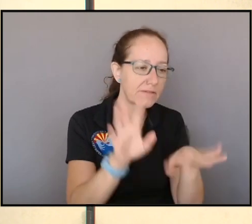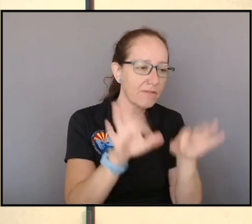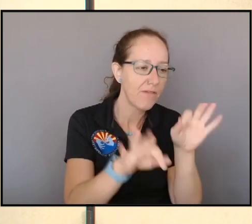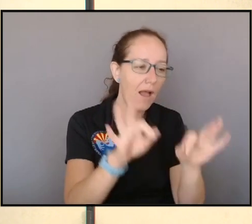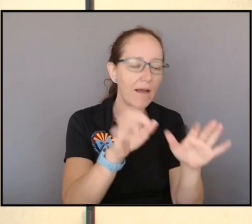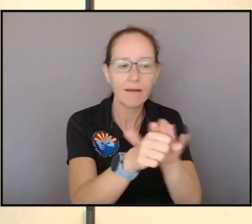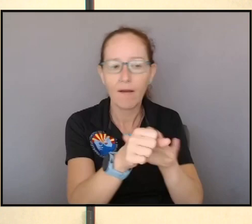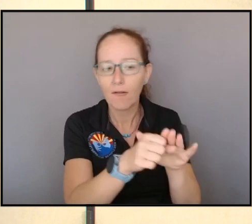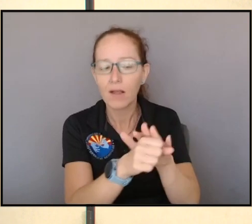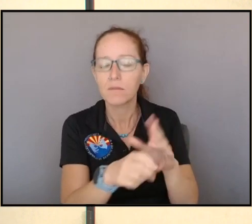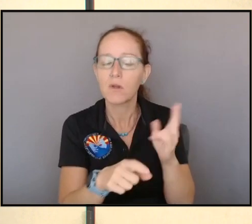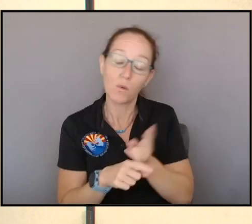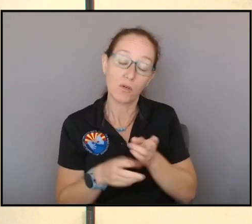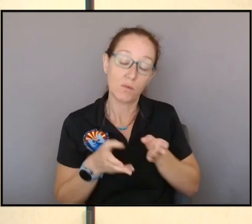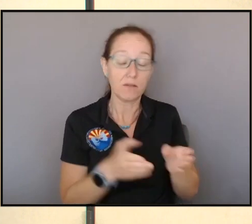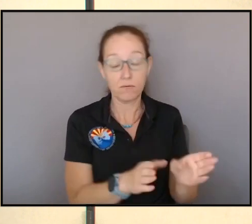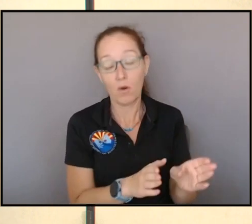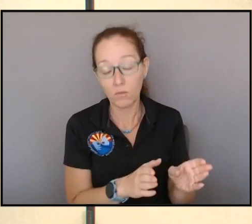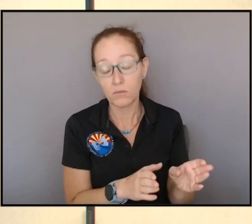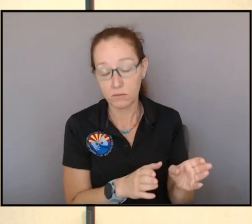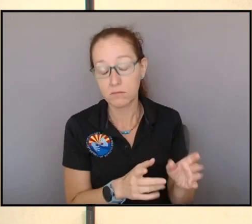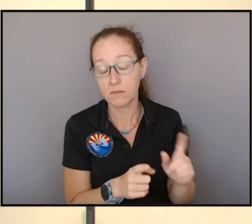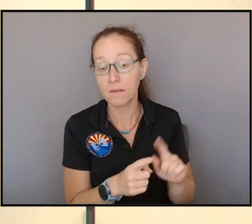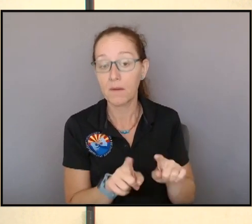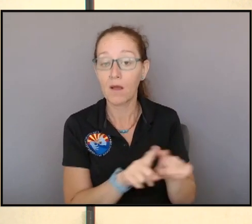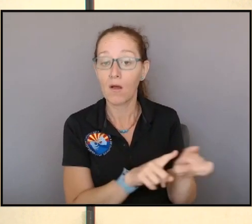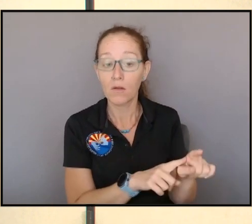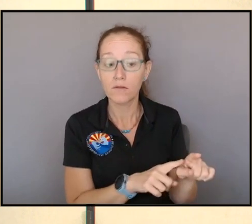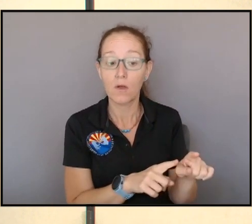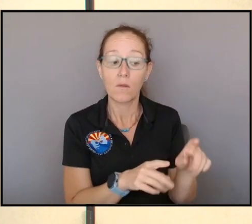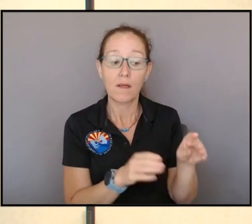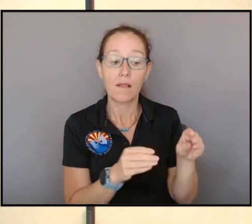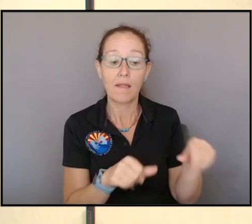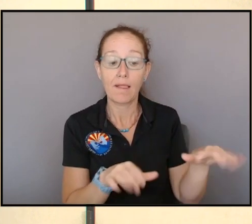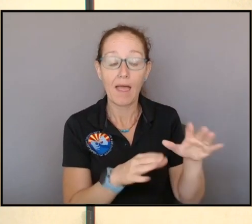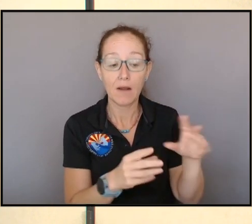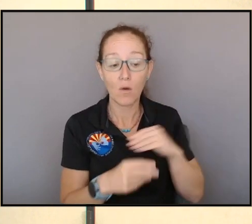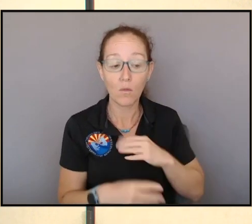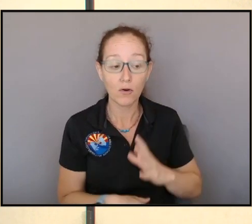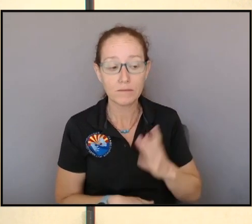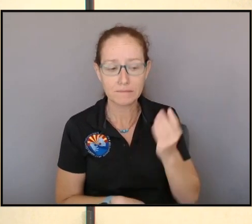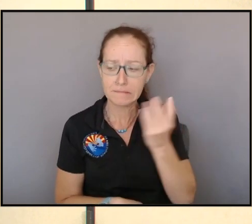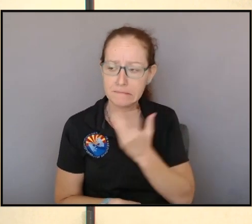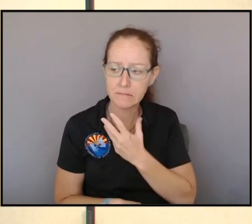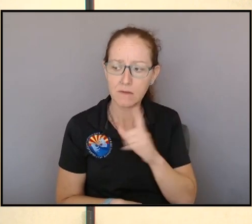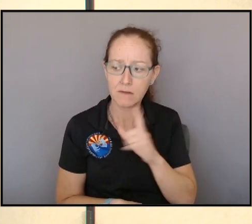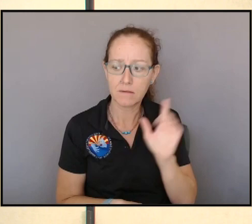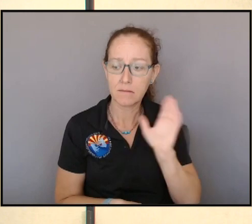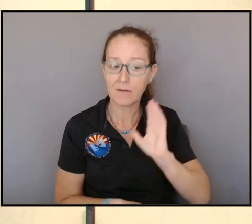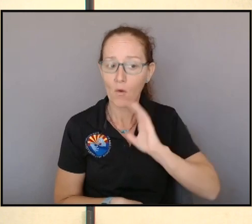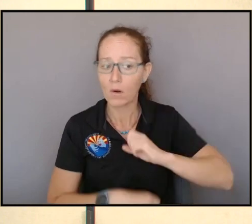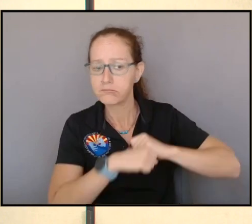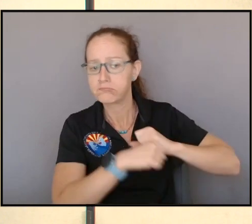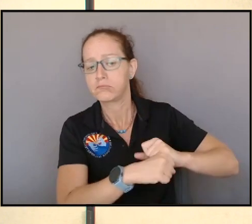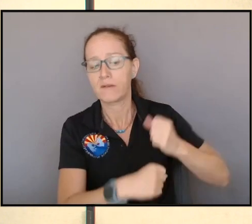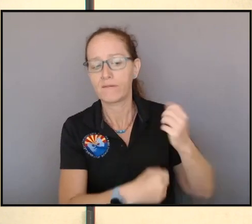landowners have said where fires have held before and improving those lines. So, he's actually embedded with them and